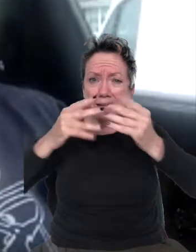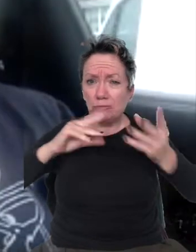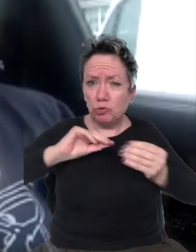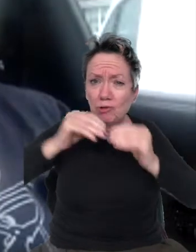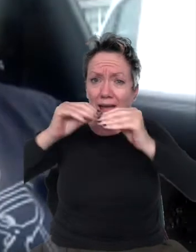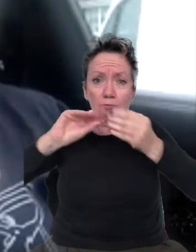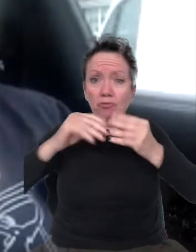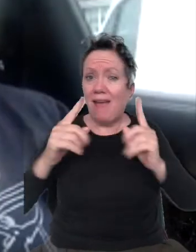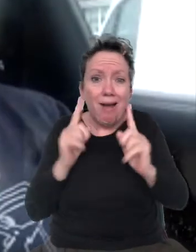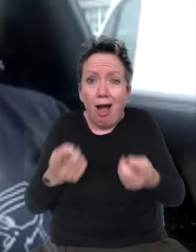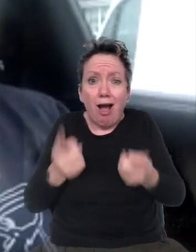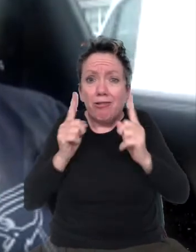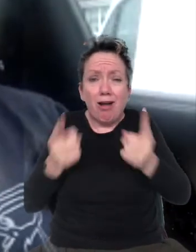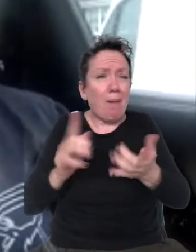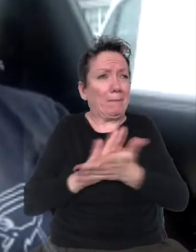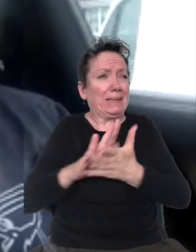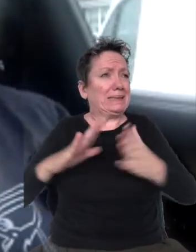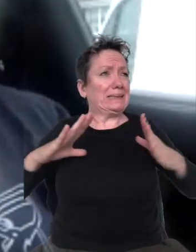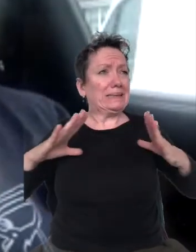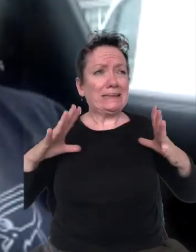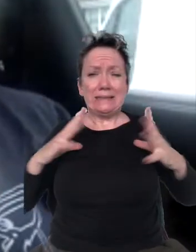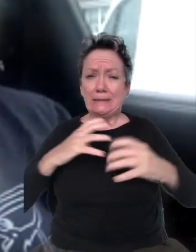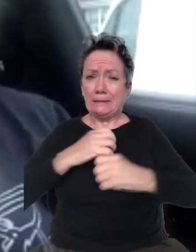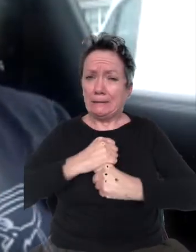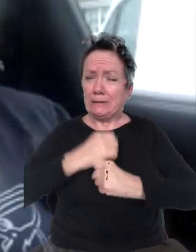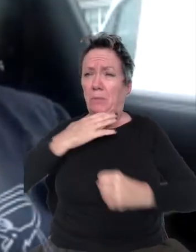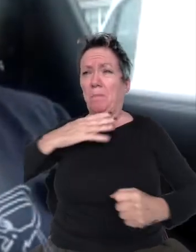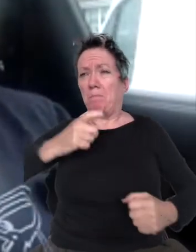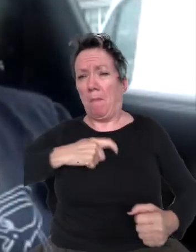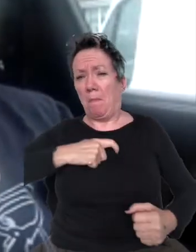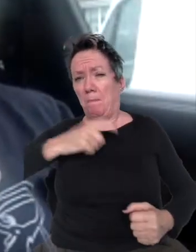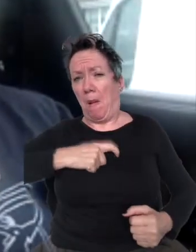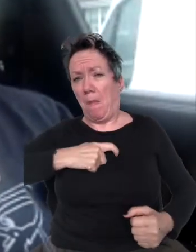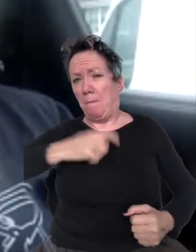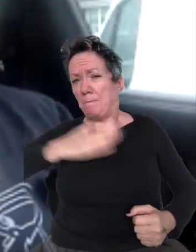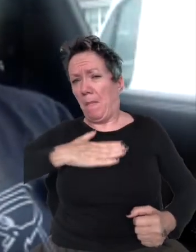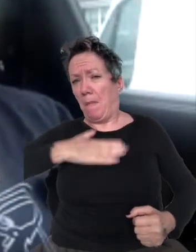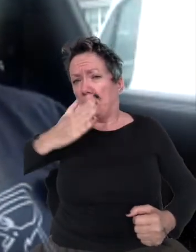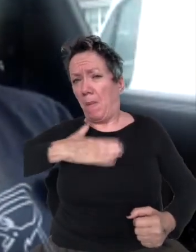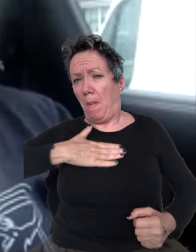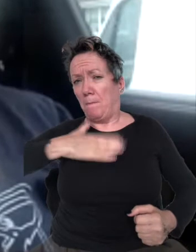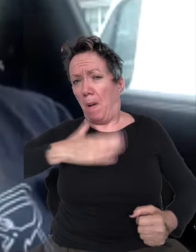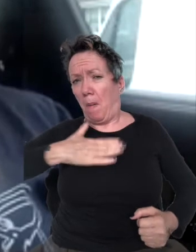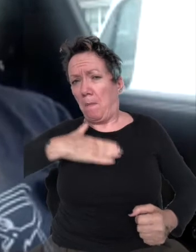rest or set my heart pounds, pounds setting at once too small to pump to